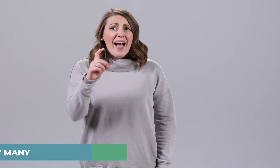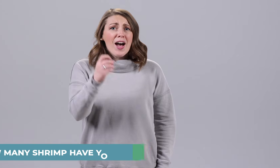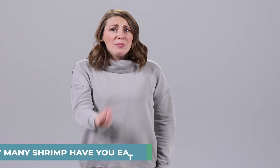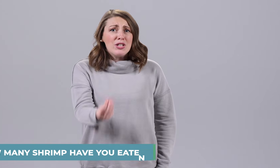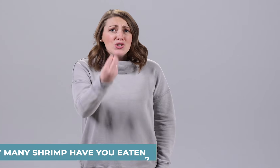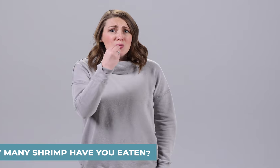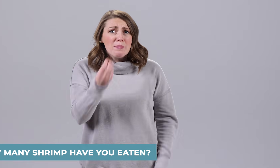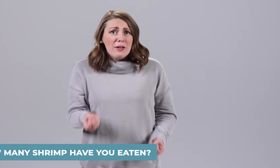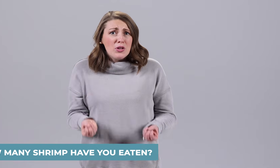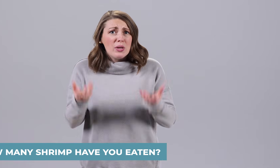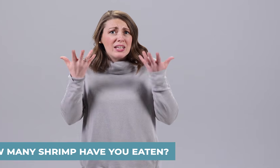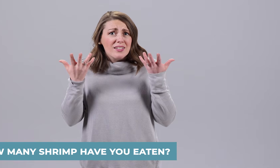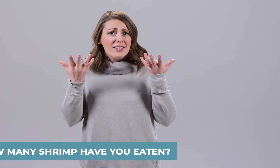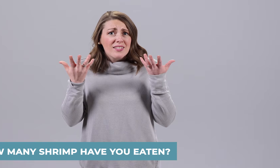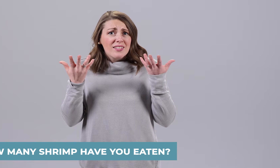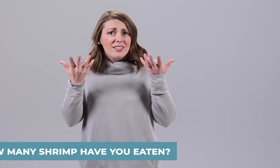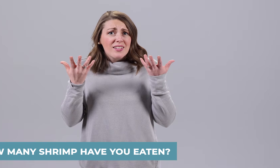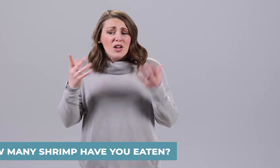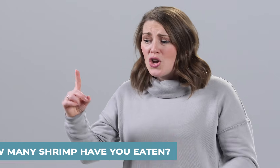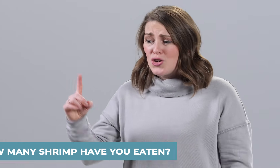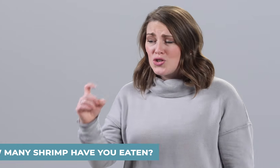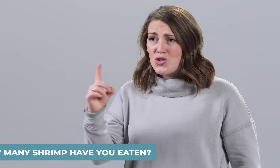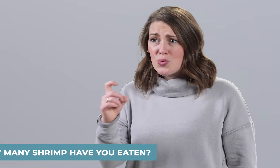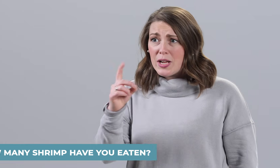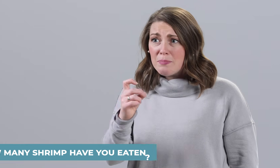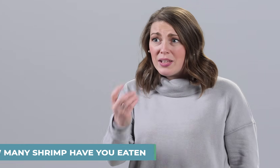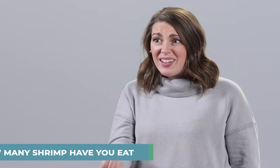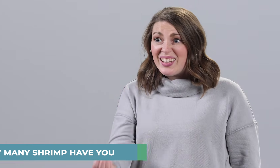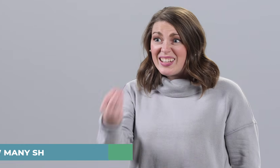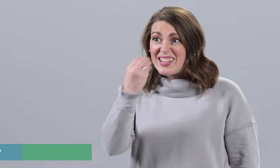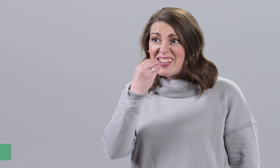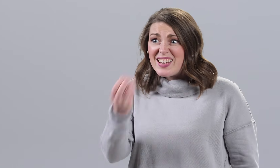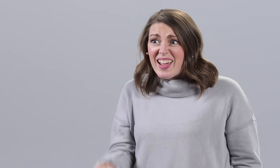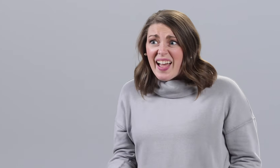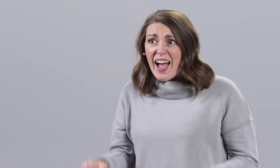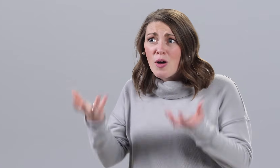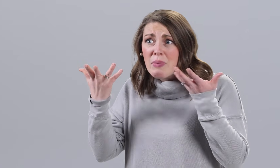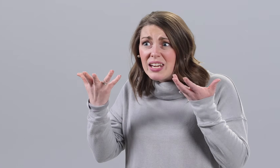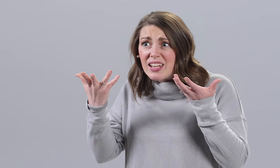How many shrimp have you eaten? SHRIMP EAT HOW MANY?